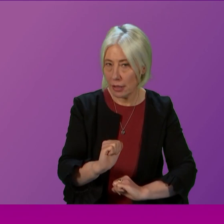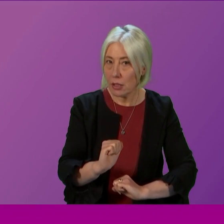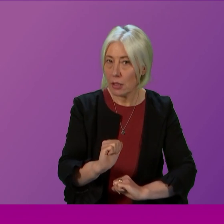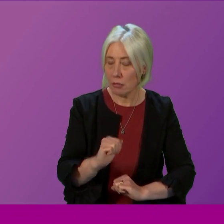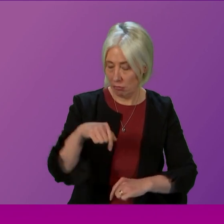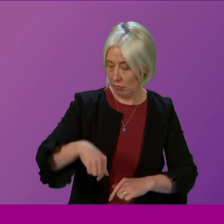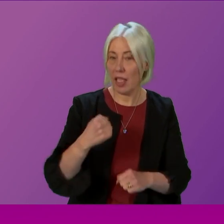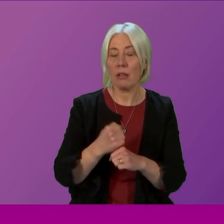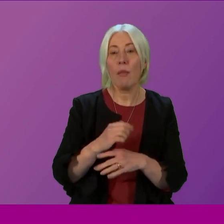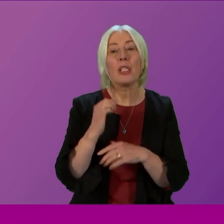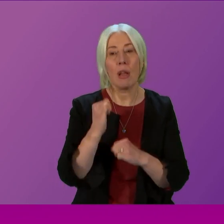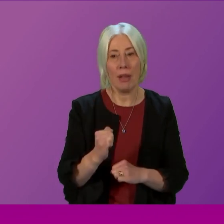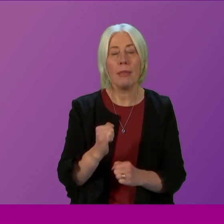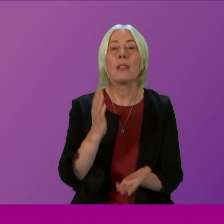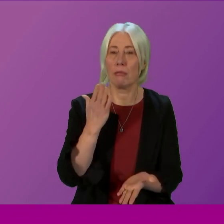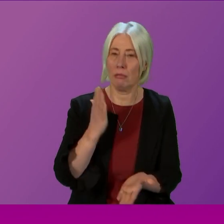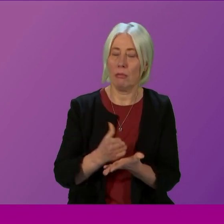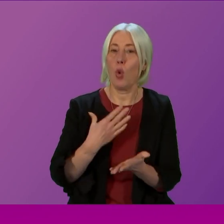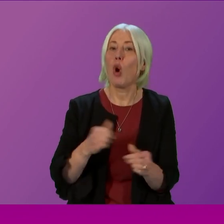from this Government—to reach an agreement as soon as possible.